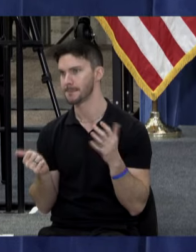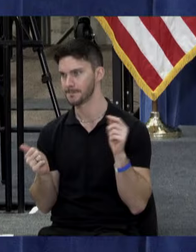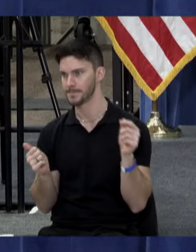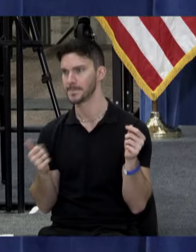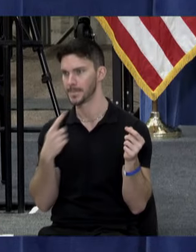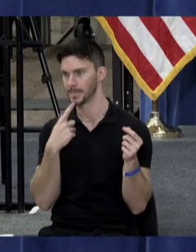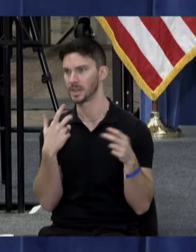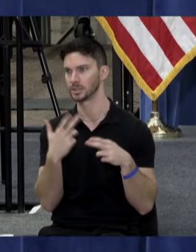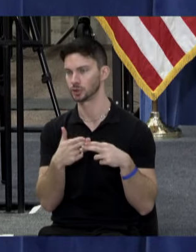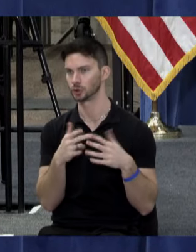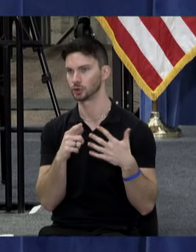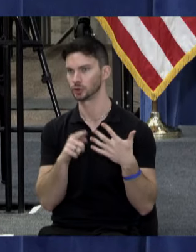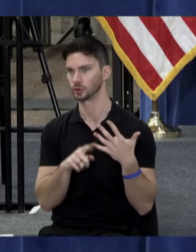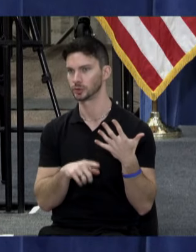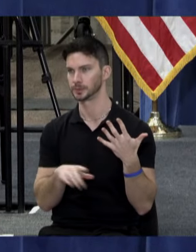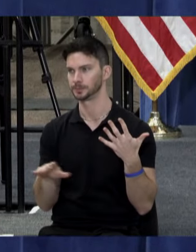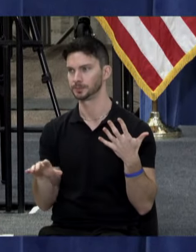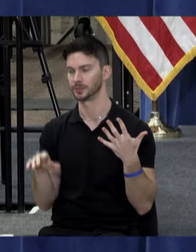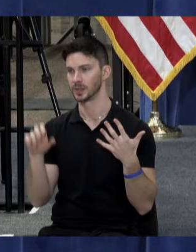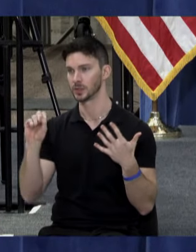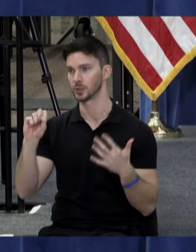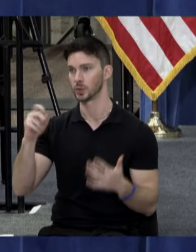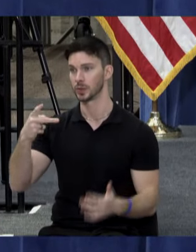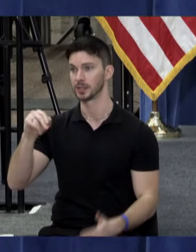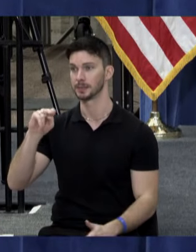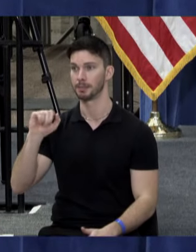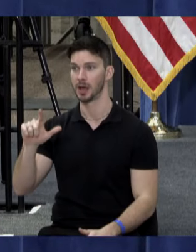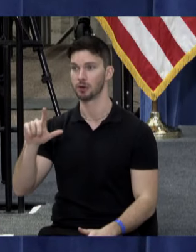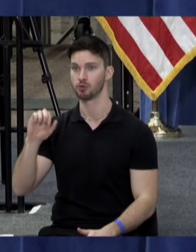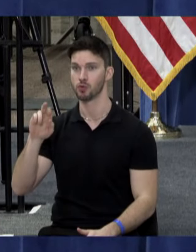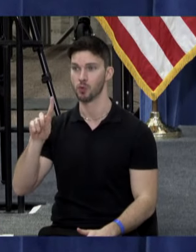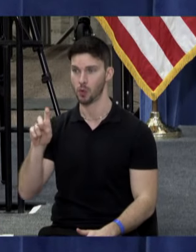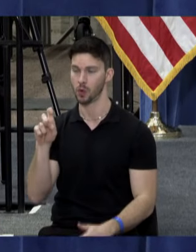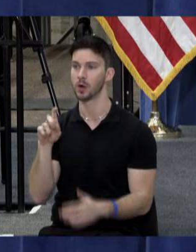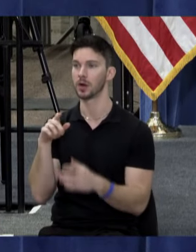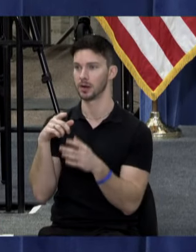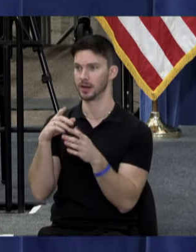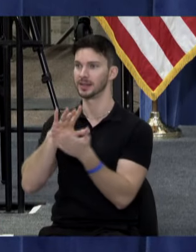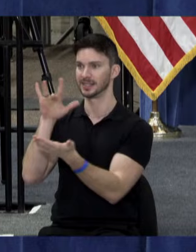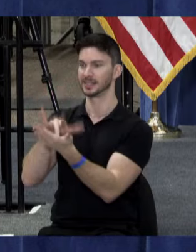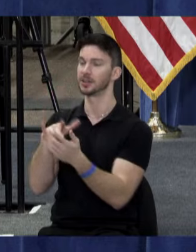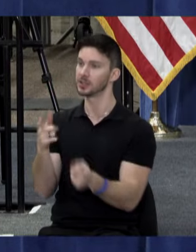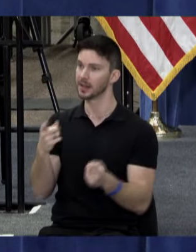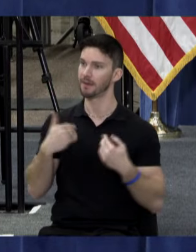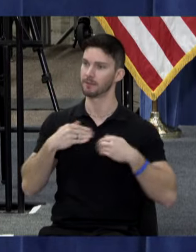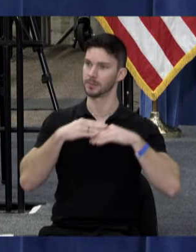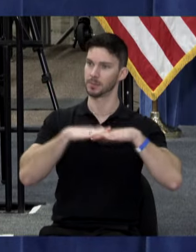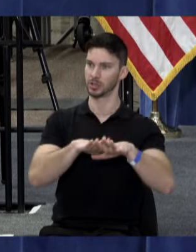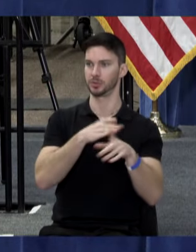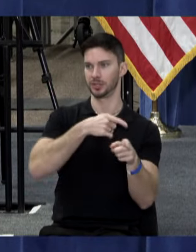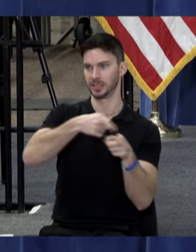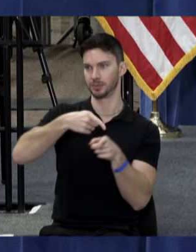I wanted to talk about the spinal cord centers because they are multidisciplinary. I have